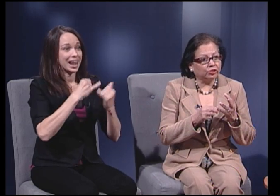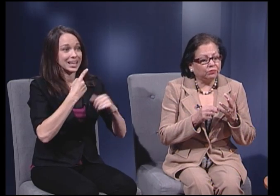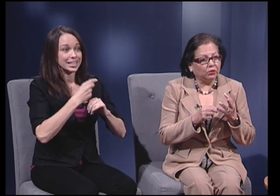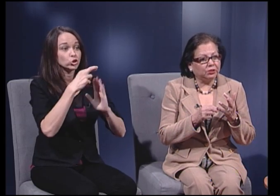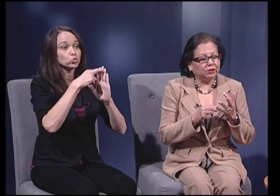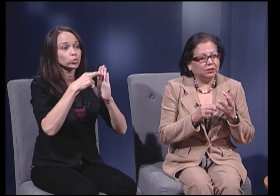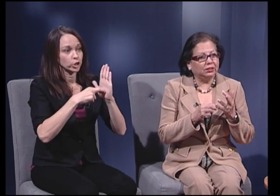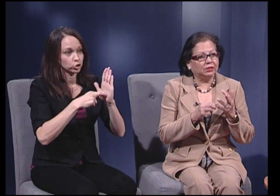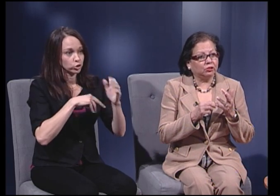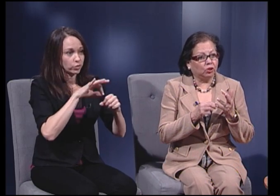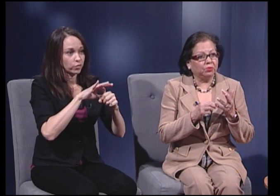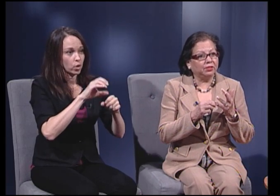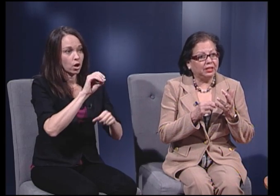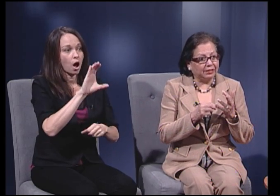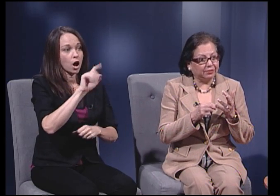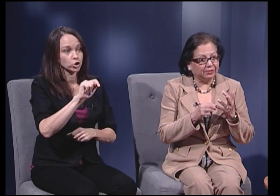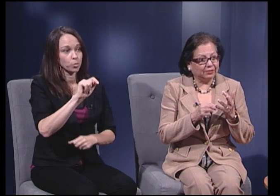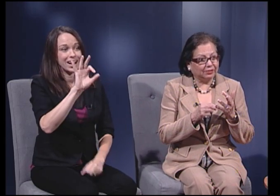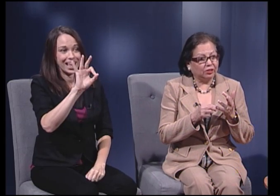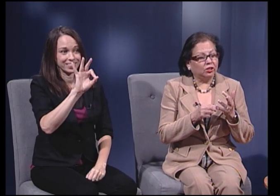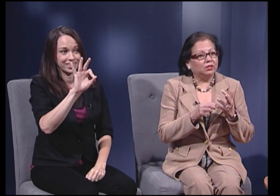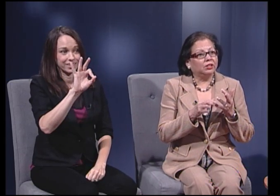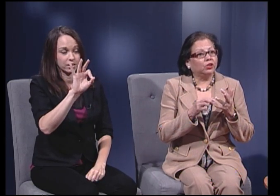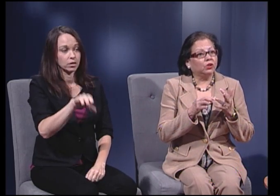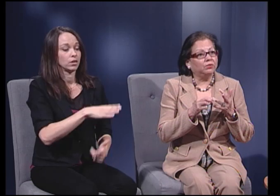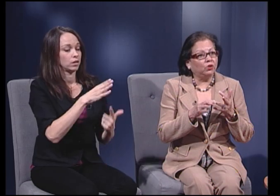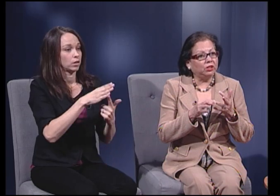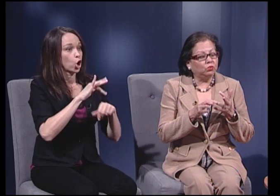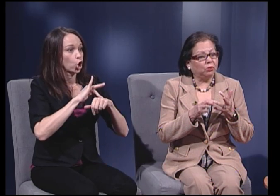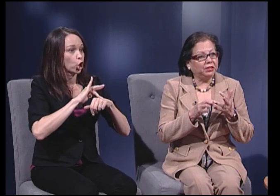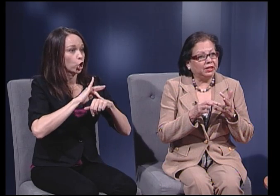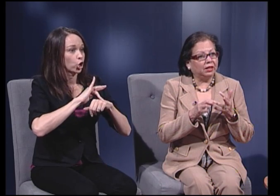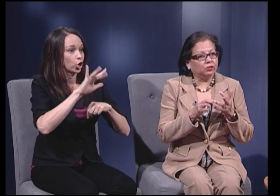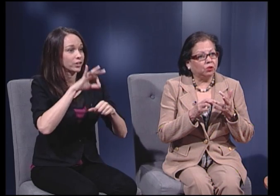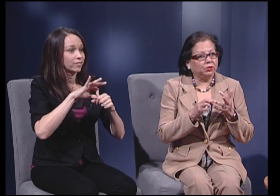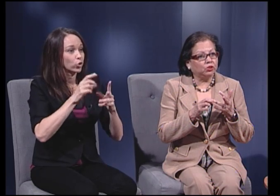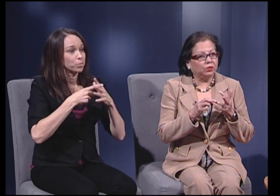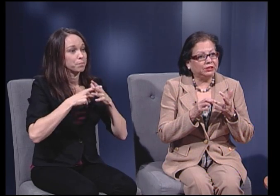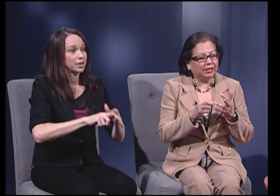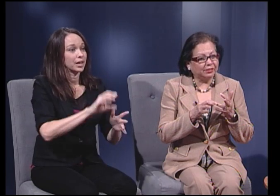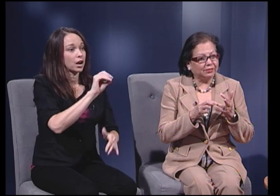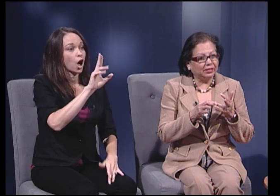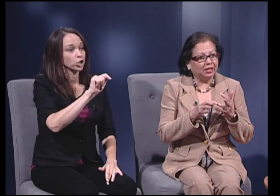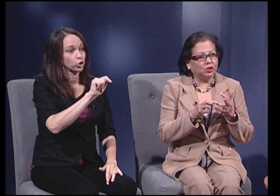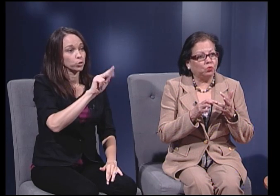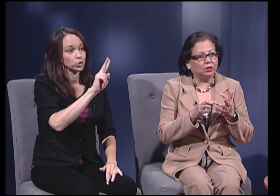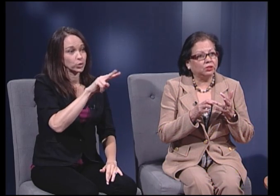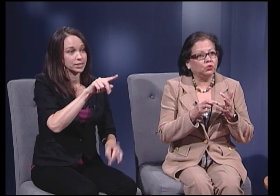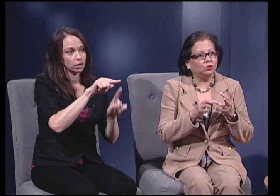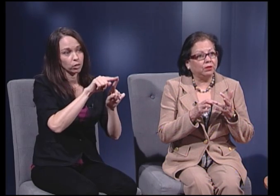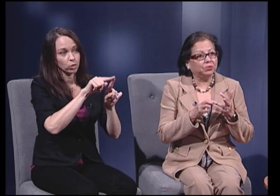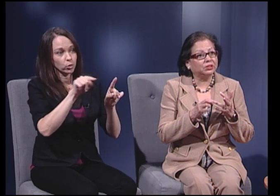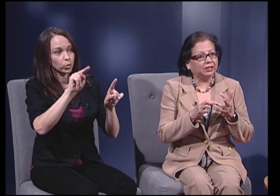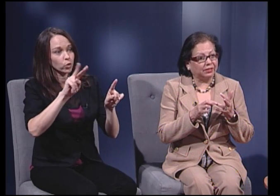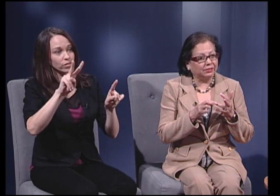to vote is October the 9th. That early voting will begin October the 22nd and run through November 2nd.